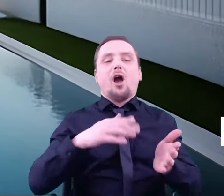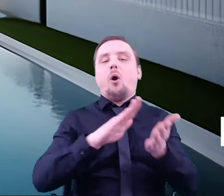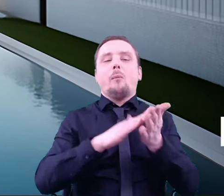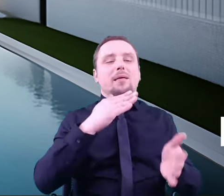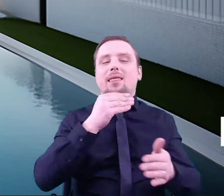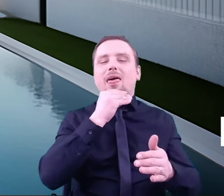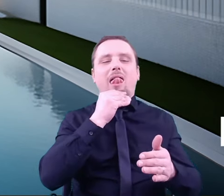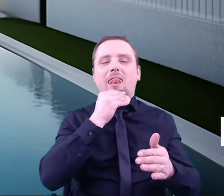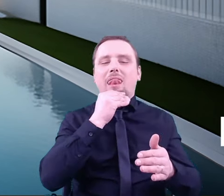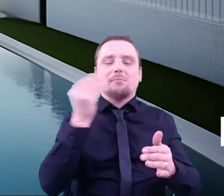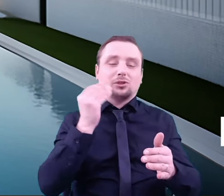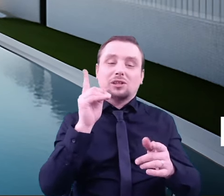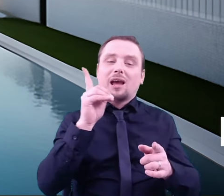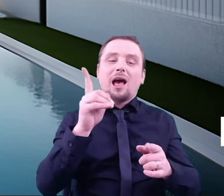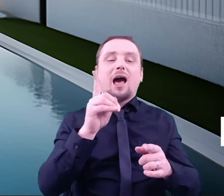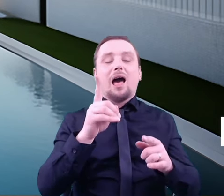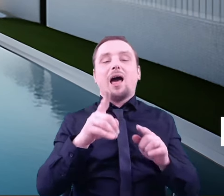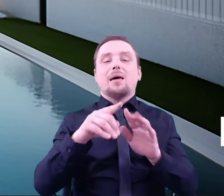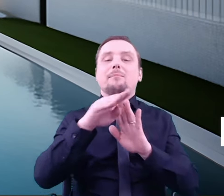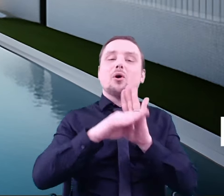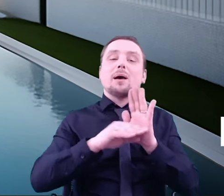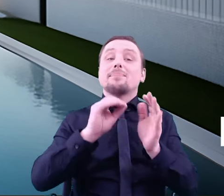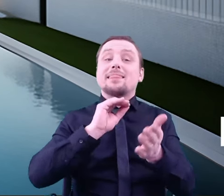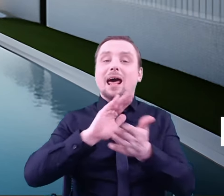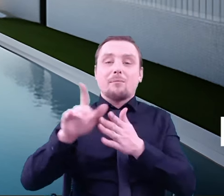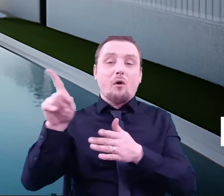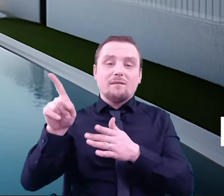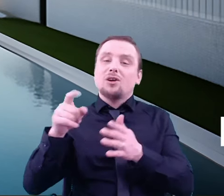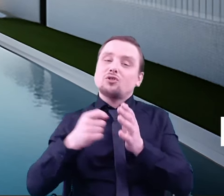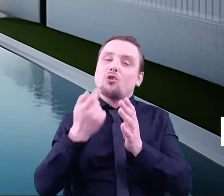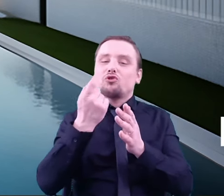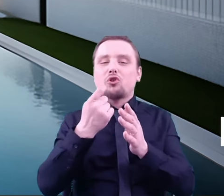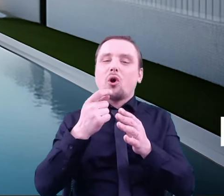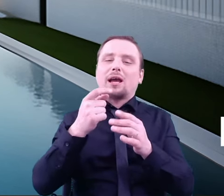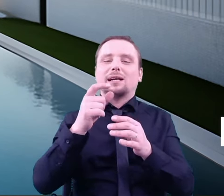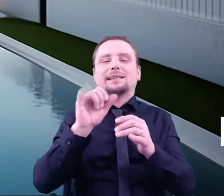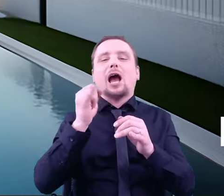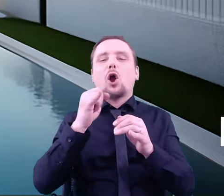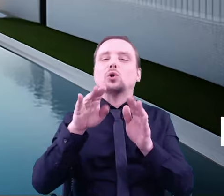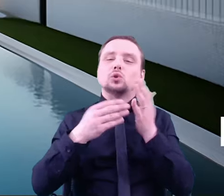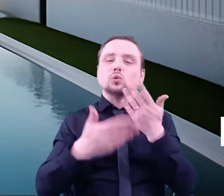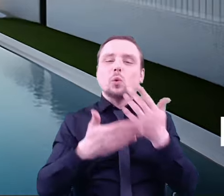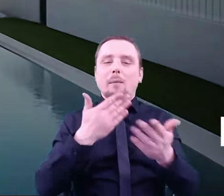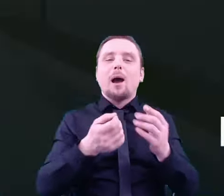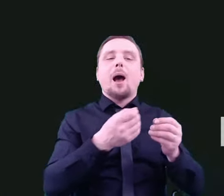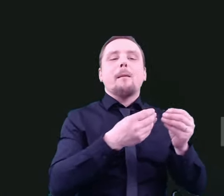However, the free version has a low resolution, which results in the pixels appearing more visible.